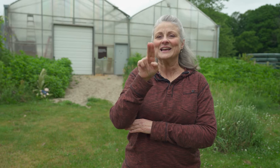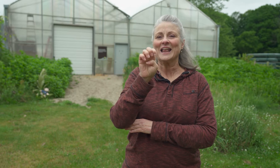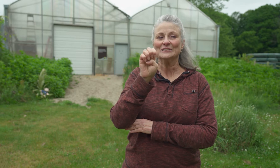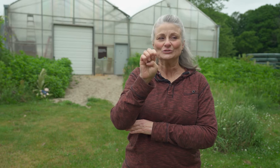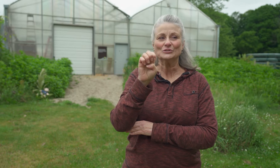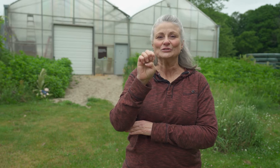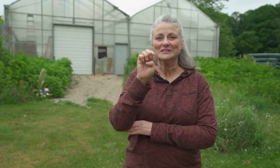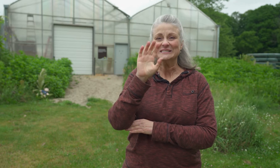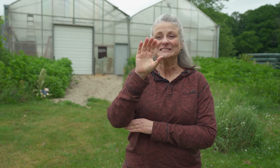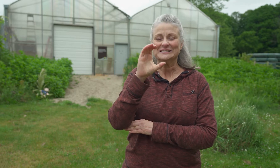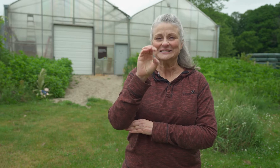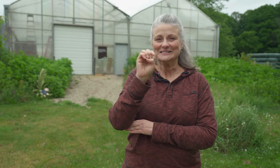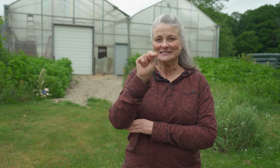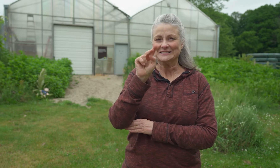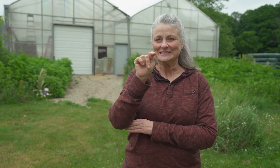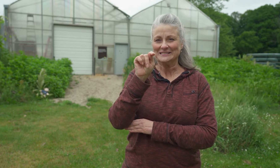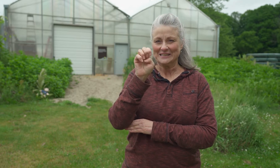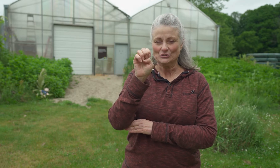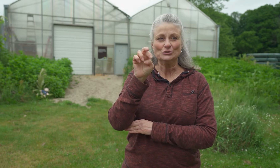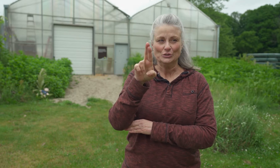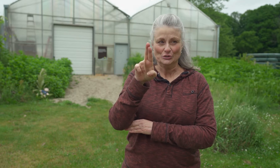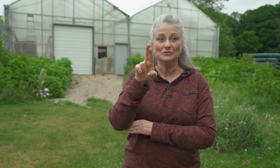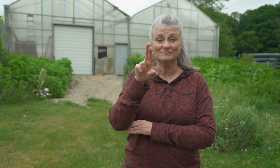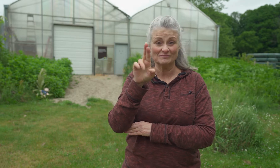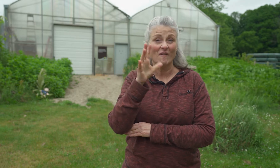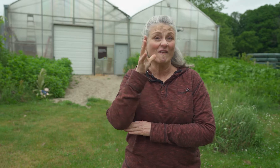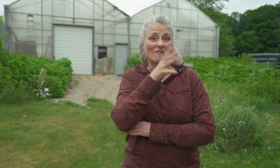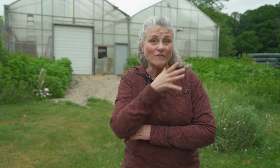Today we're at the Blandford Nature Center Farm,